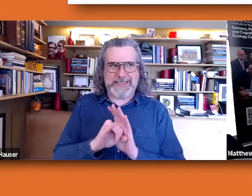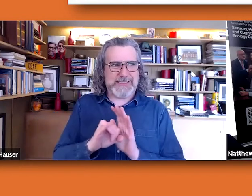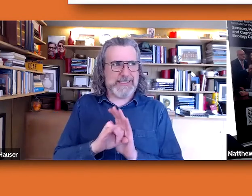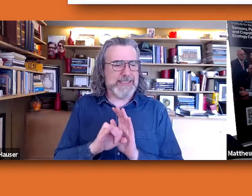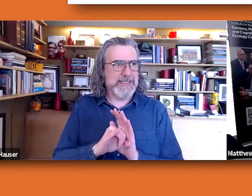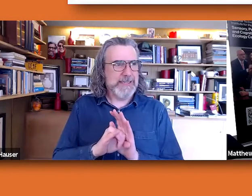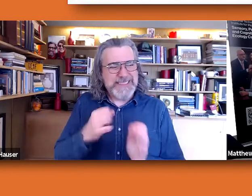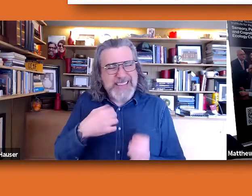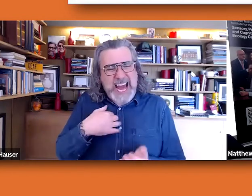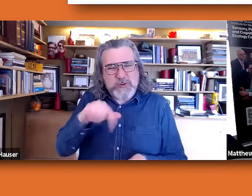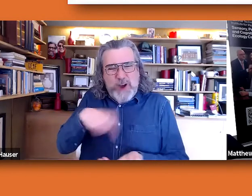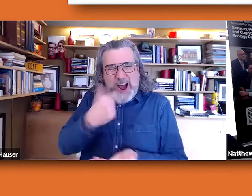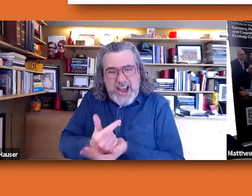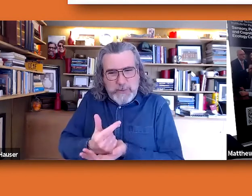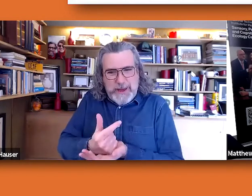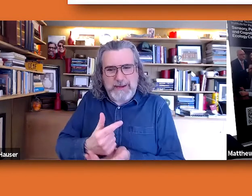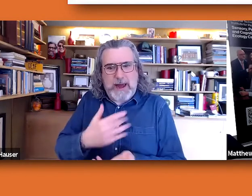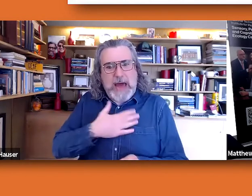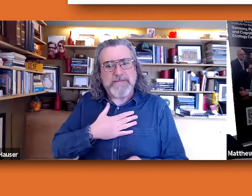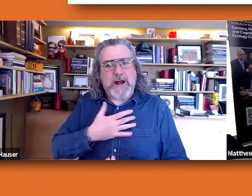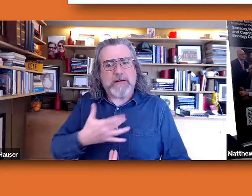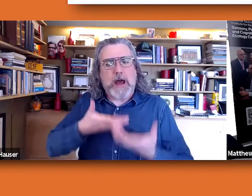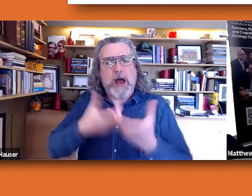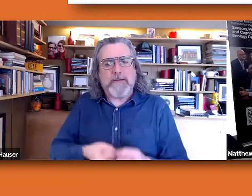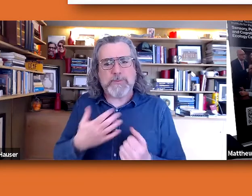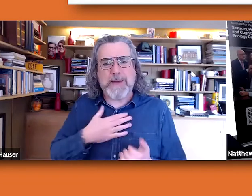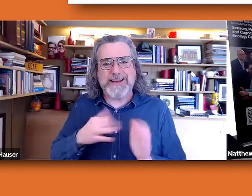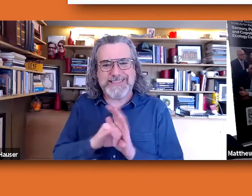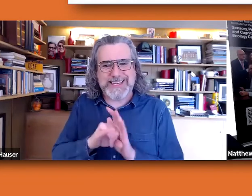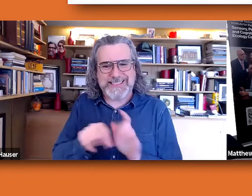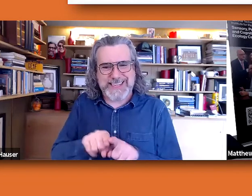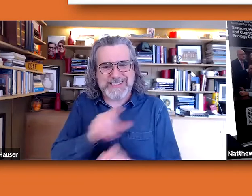and trying to just build up my identity.